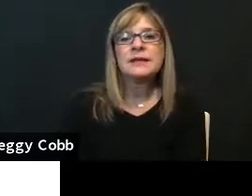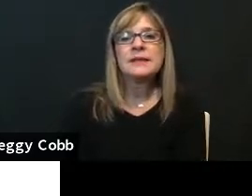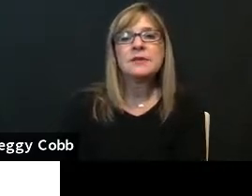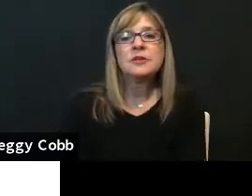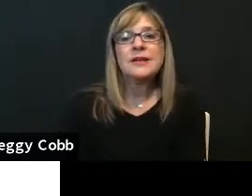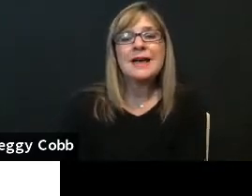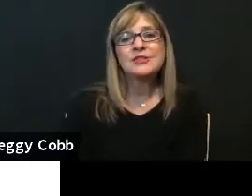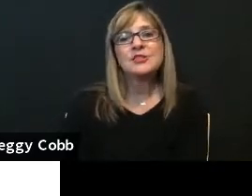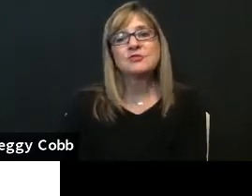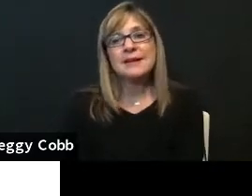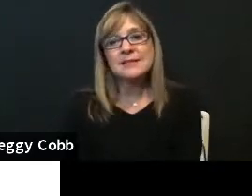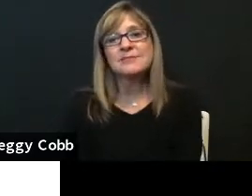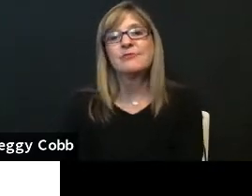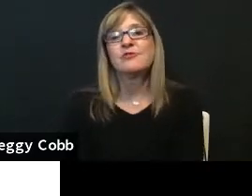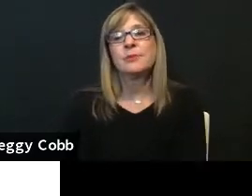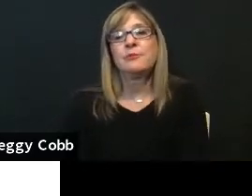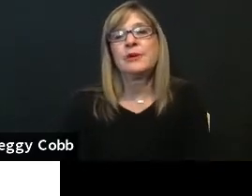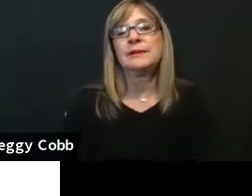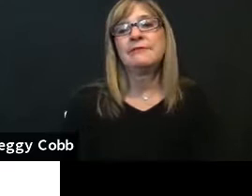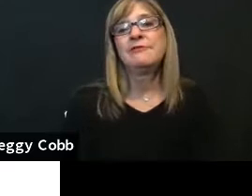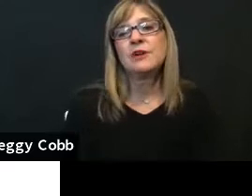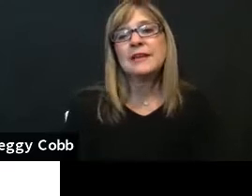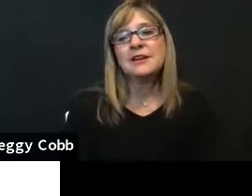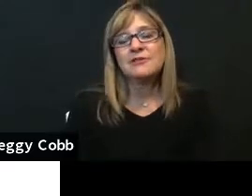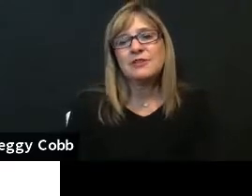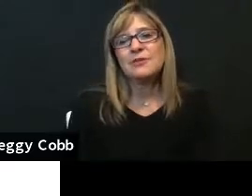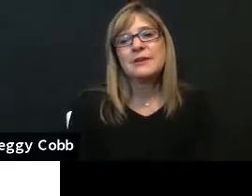and then learning how to dress appropriately for an interview.